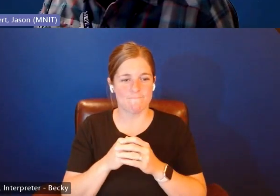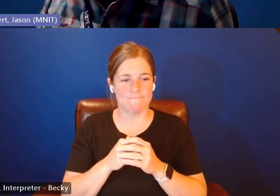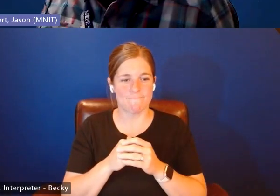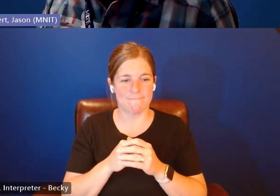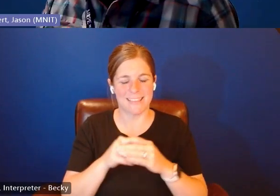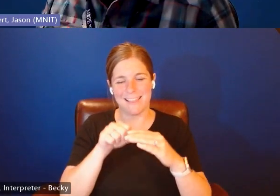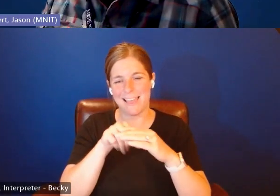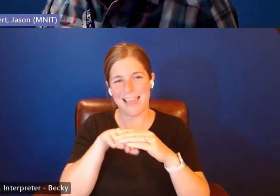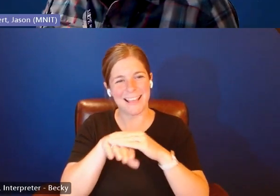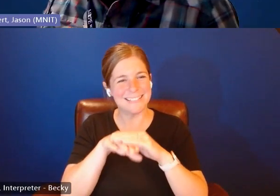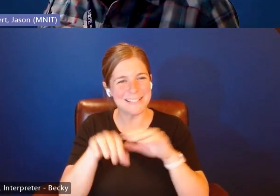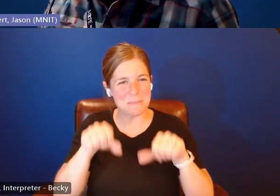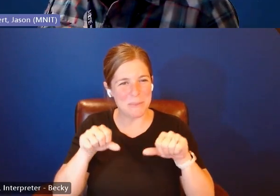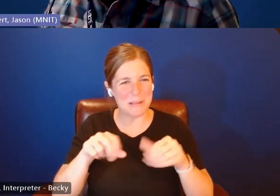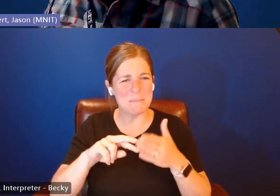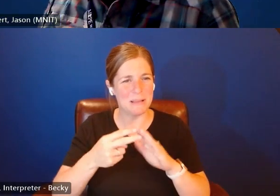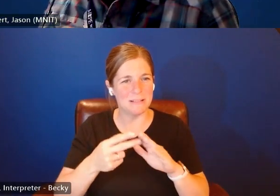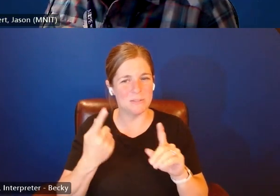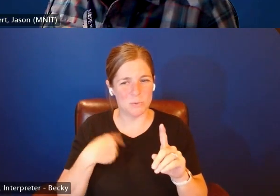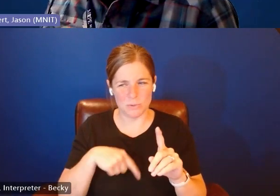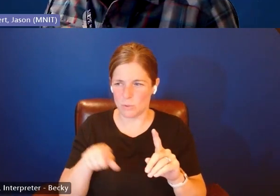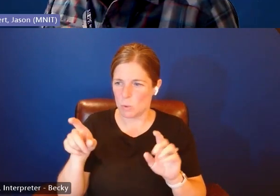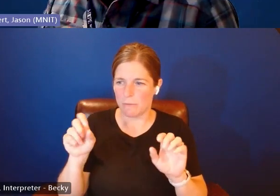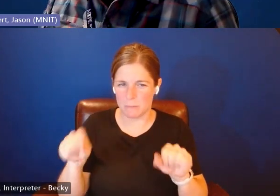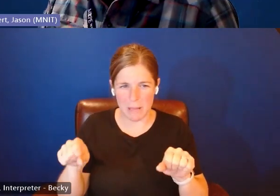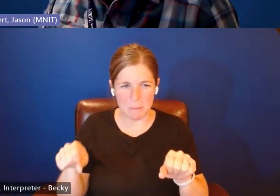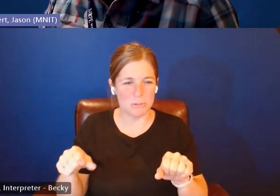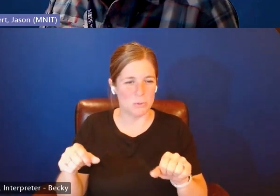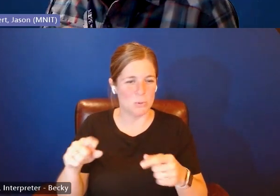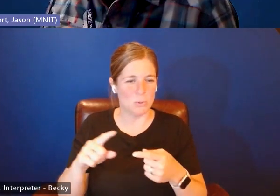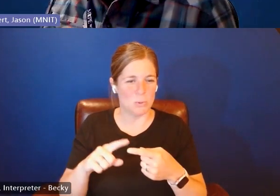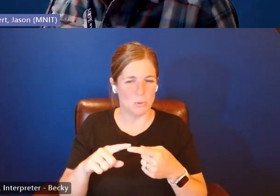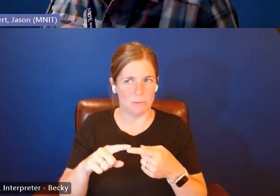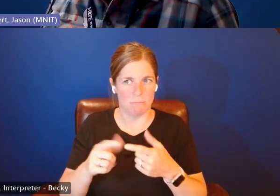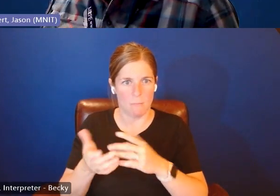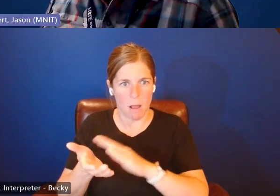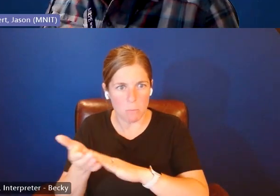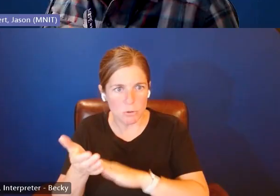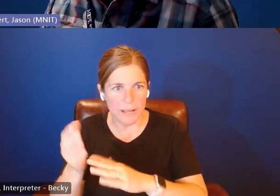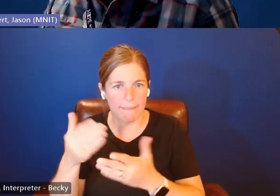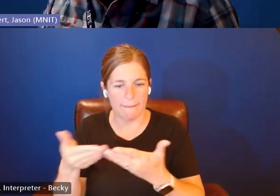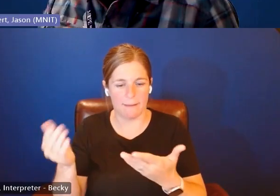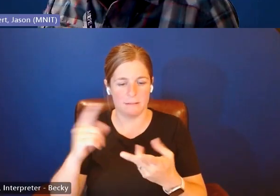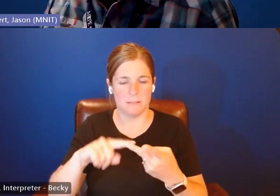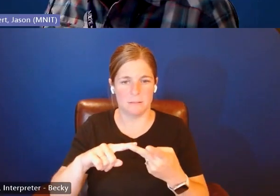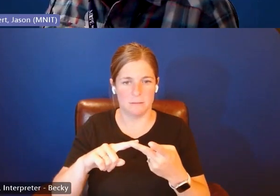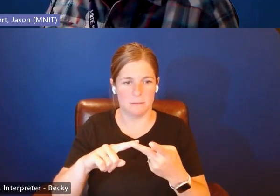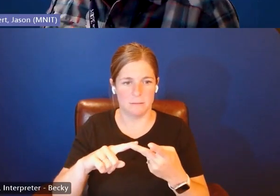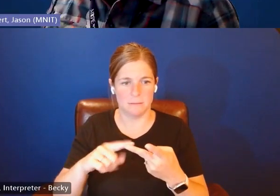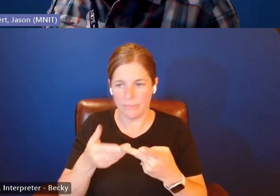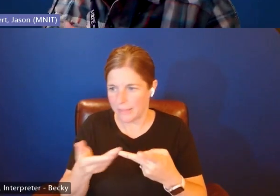that we need to make things perceivable? We need to make them operable, understandable, and robust.